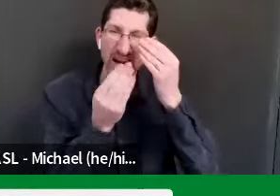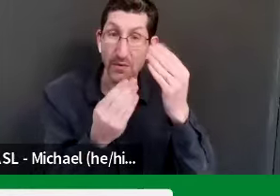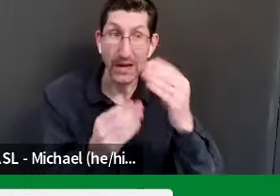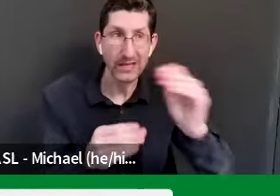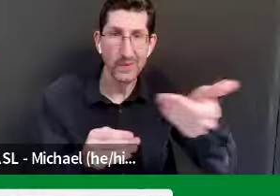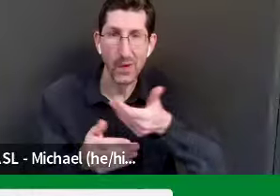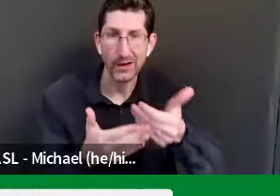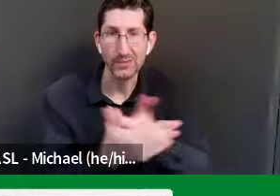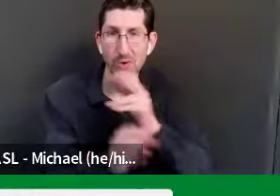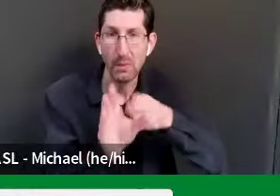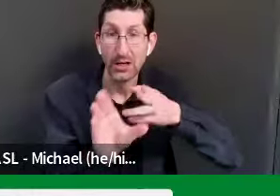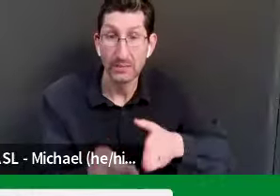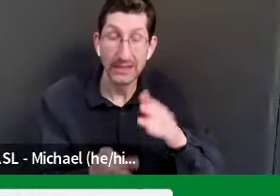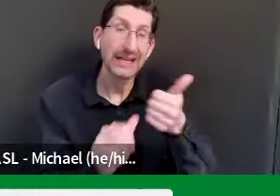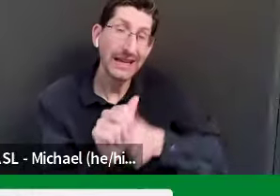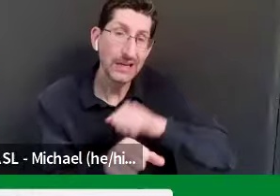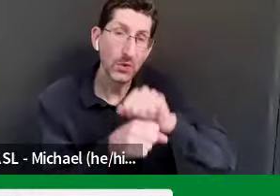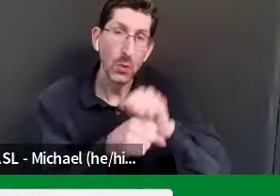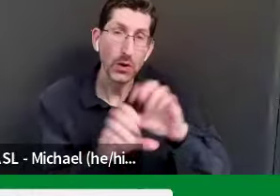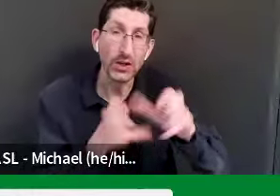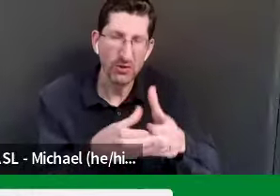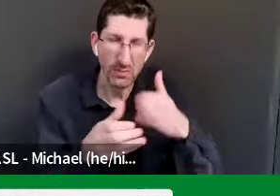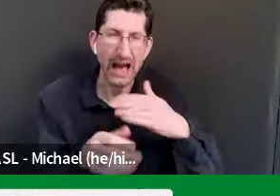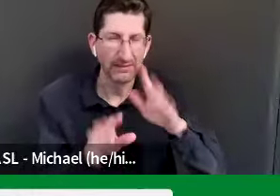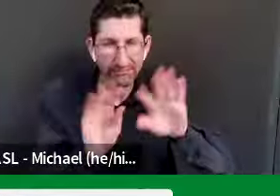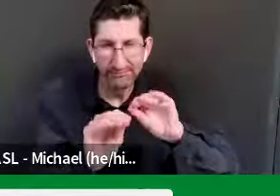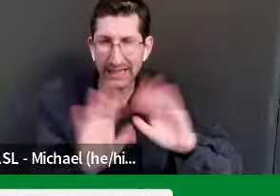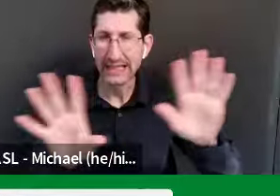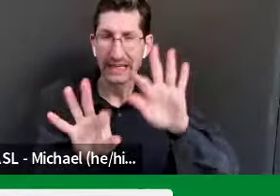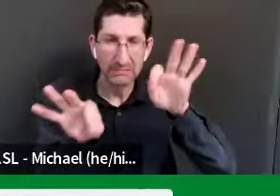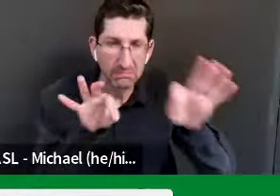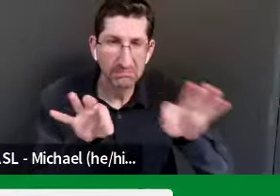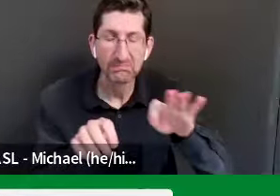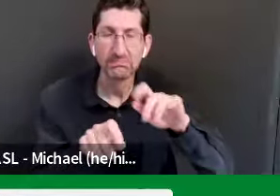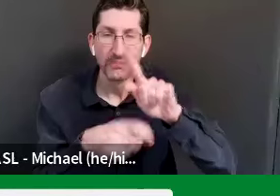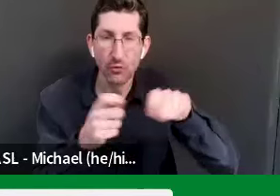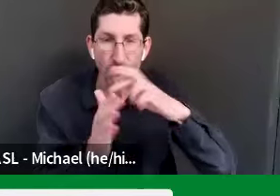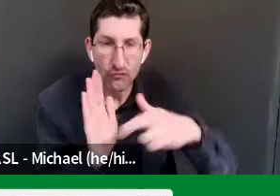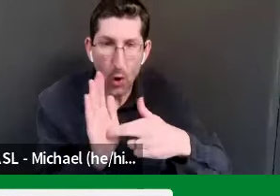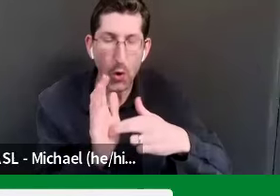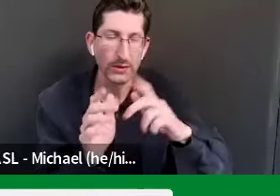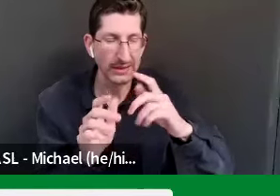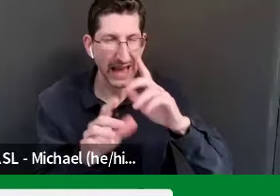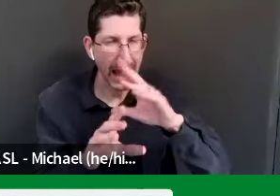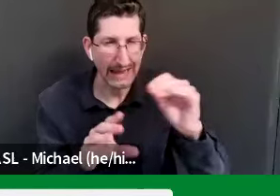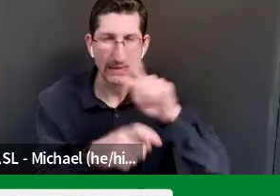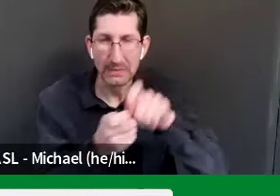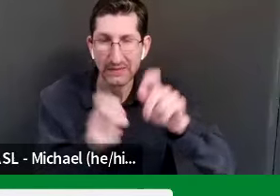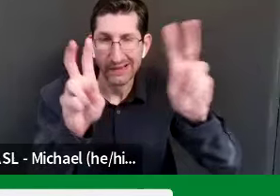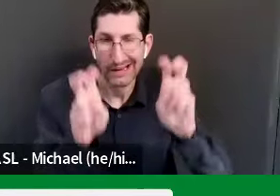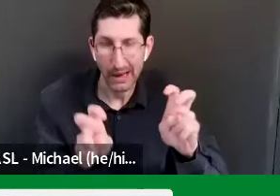GENERAL RTAG MEETINGS WILL FOCUS ON INFORMATION SHARING AND WELCOMING NEW PARTICIPANTS. WE'LL HAVE DEFINED ROLES AND